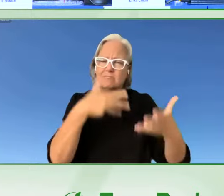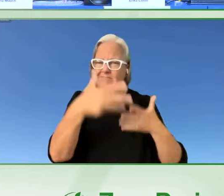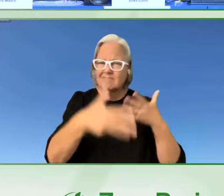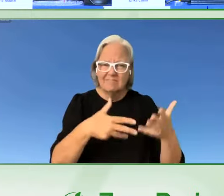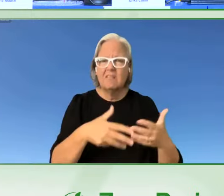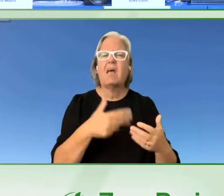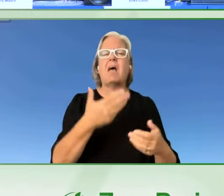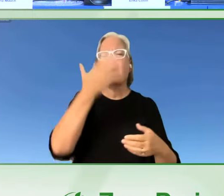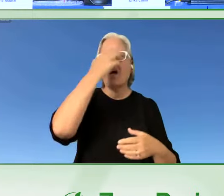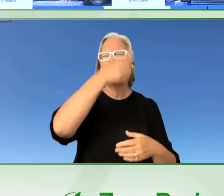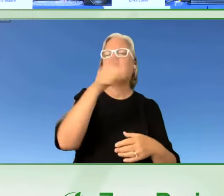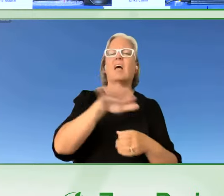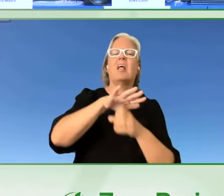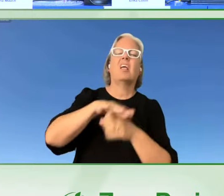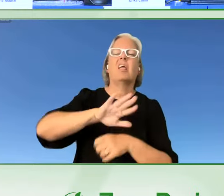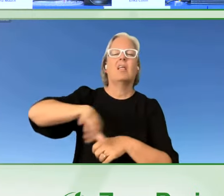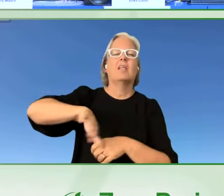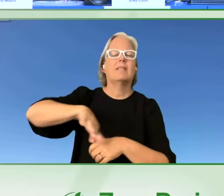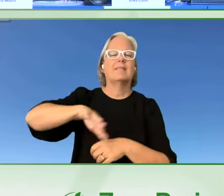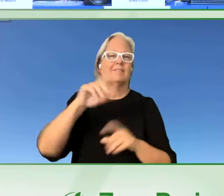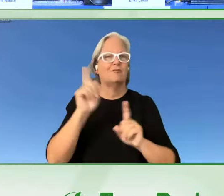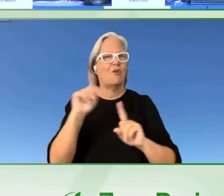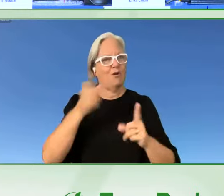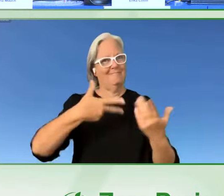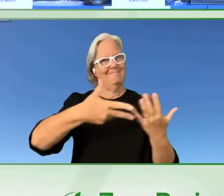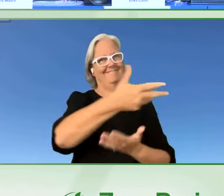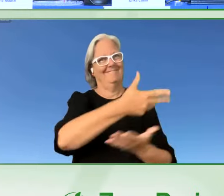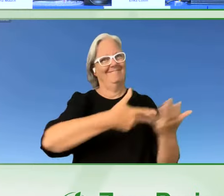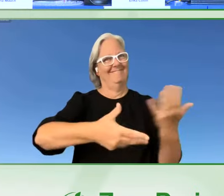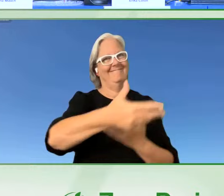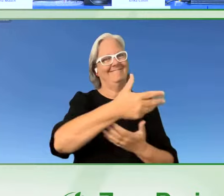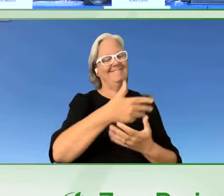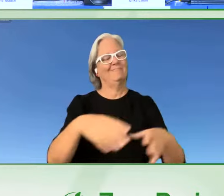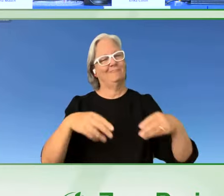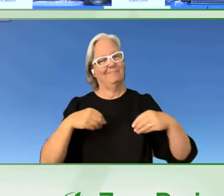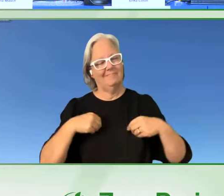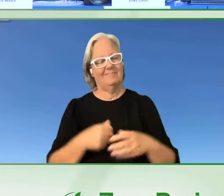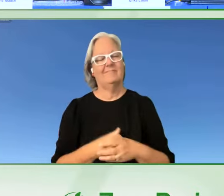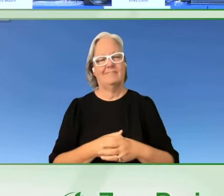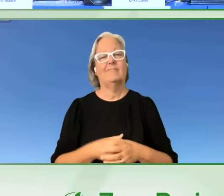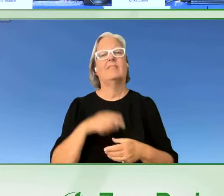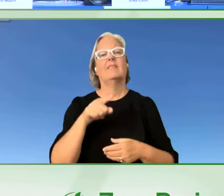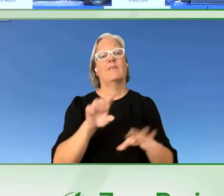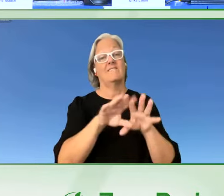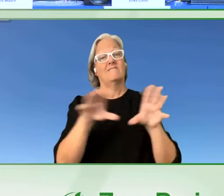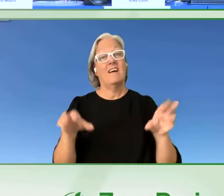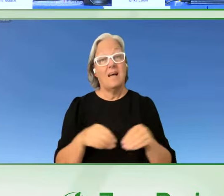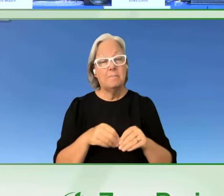This, we have seen over and over again.